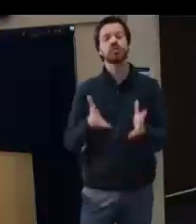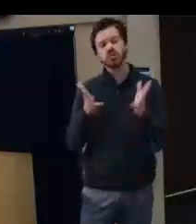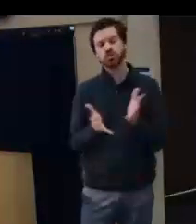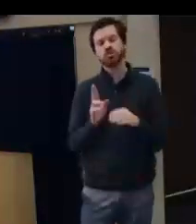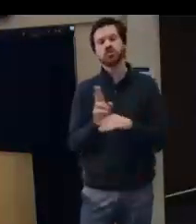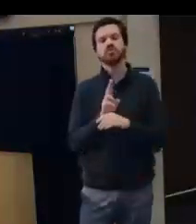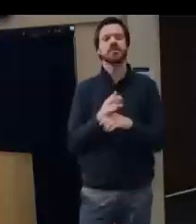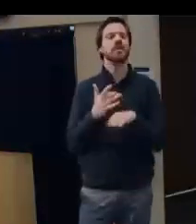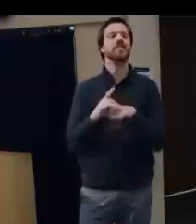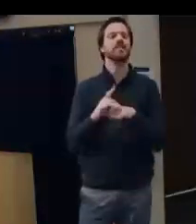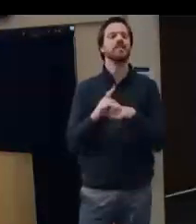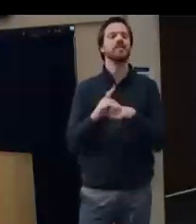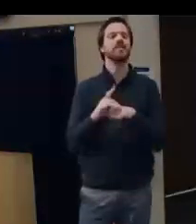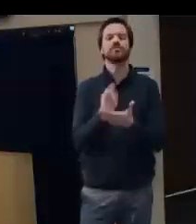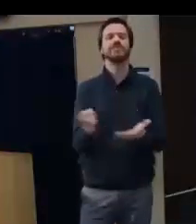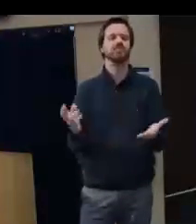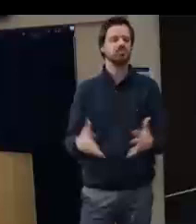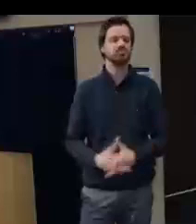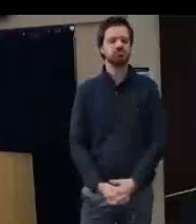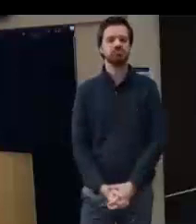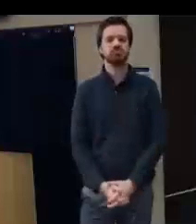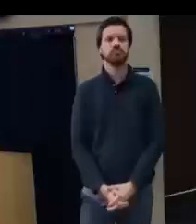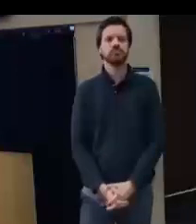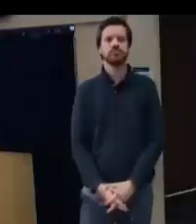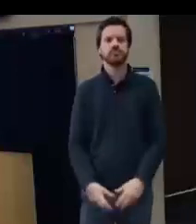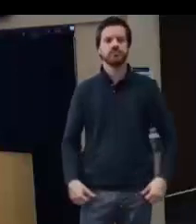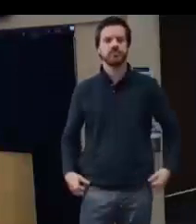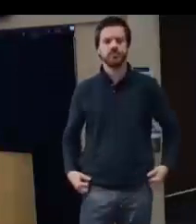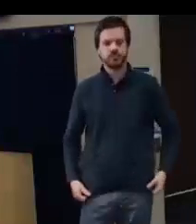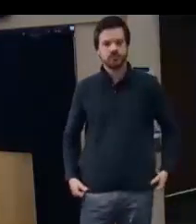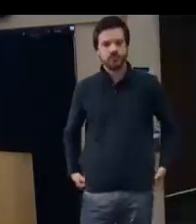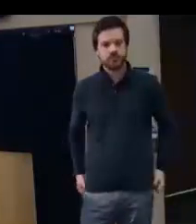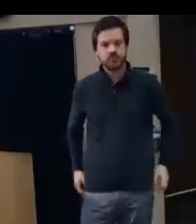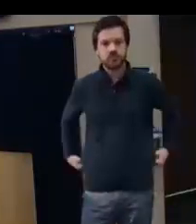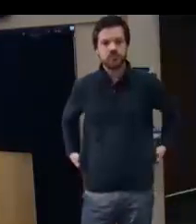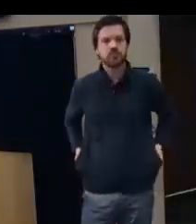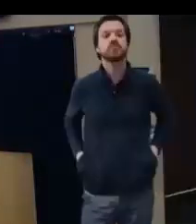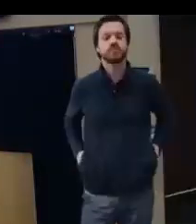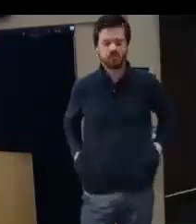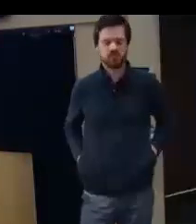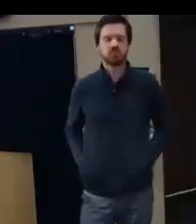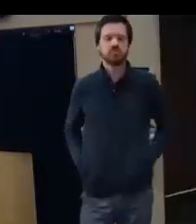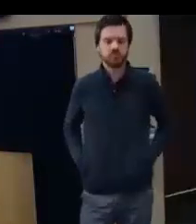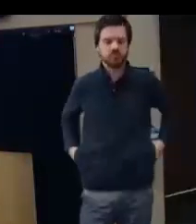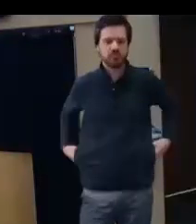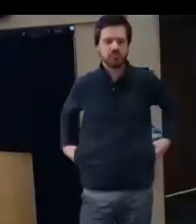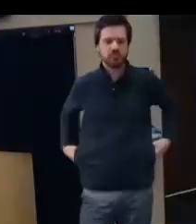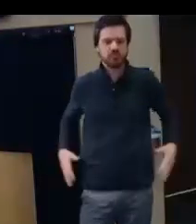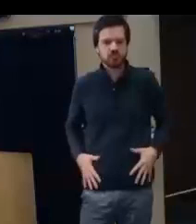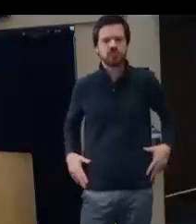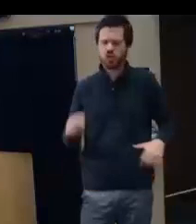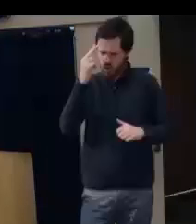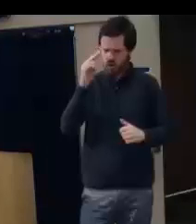use of available academic and employment services when we think about neurocognition in the adult